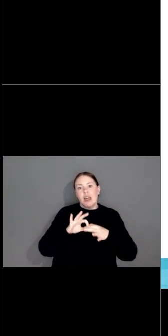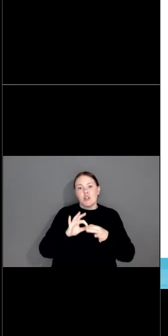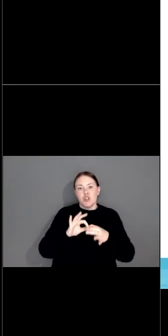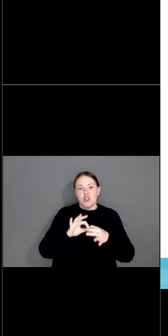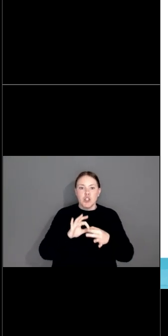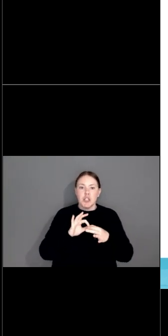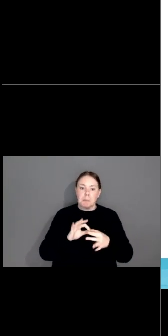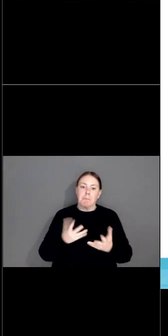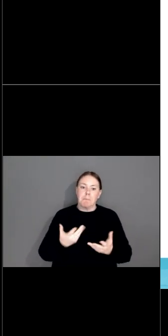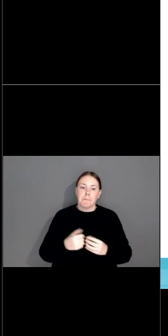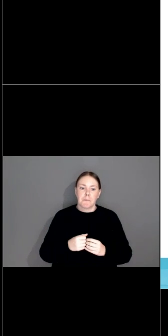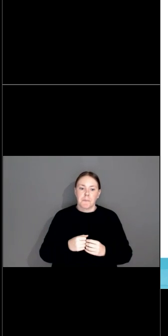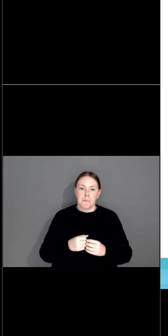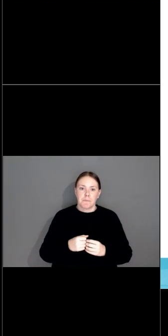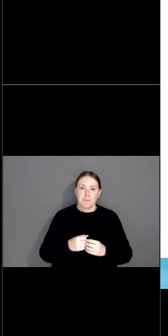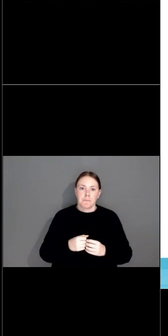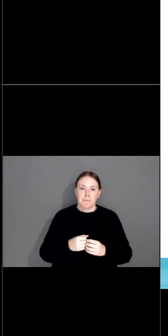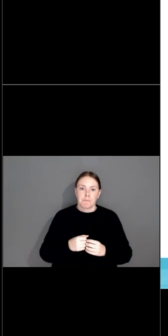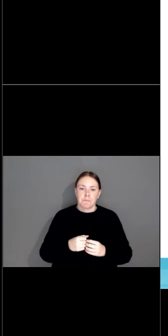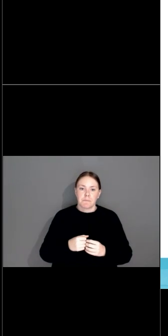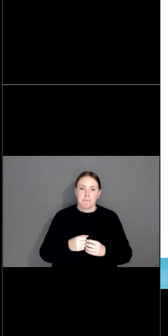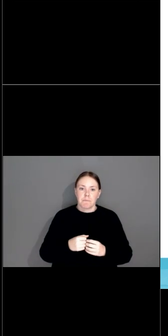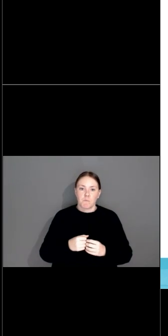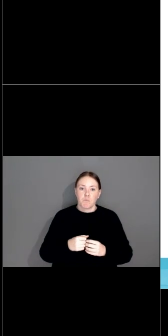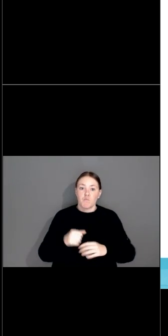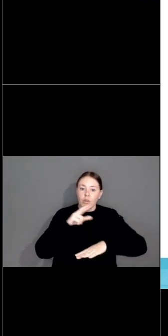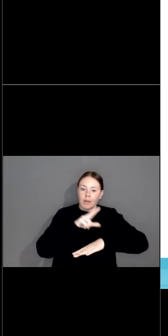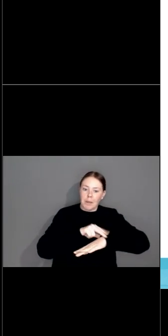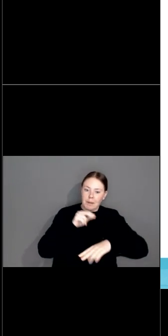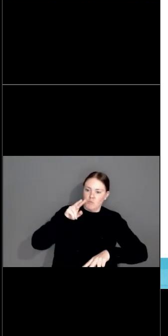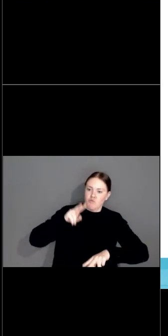they wanted to work through it it just happened to be a time that they weren't happy with each other